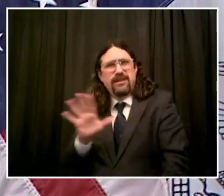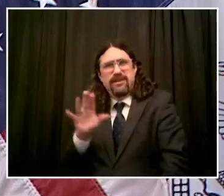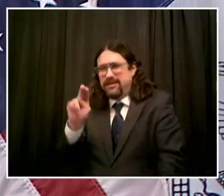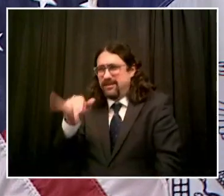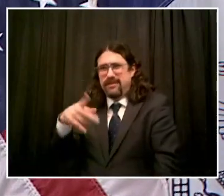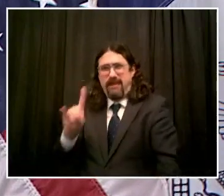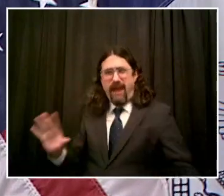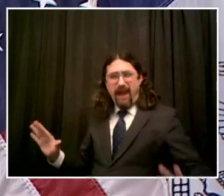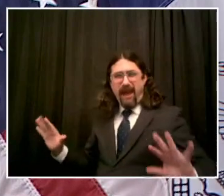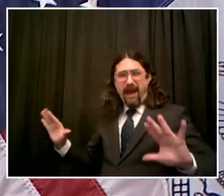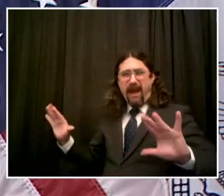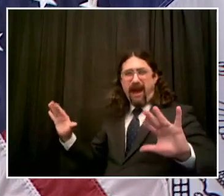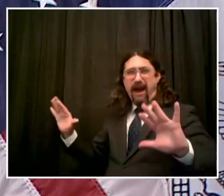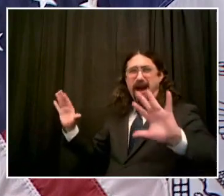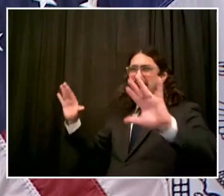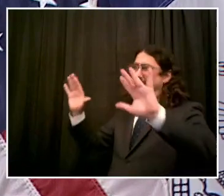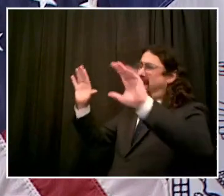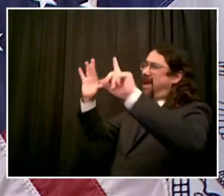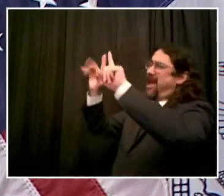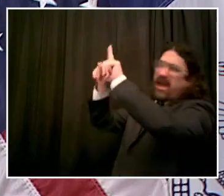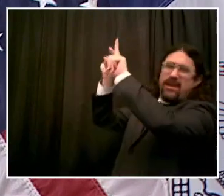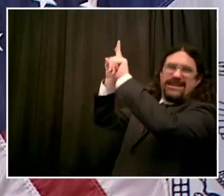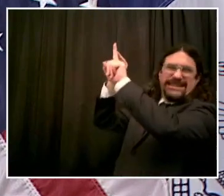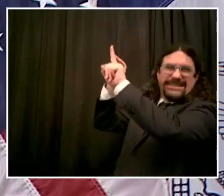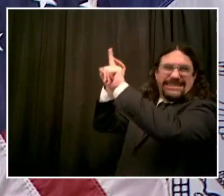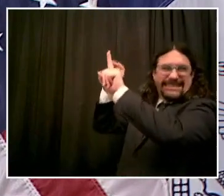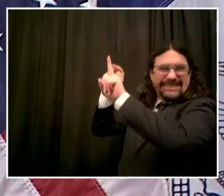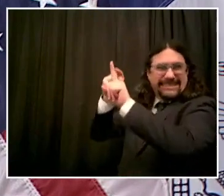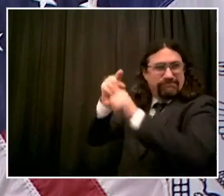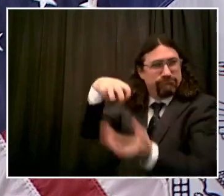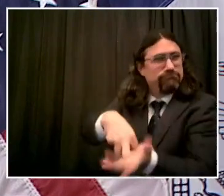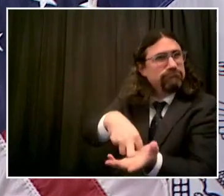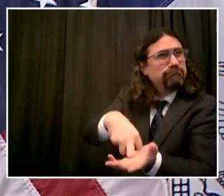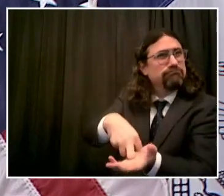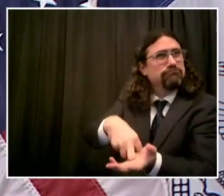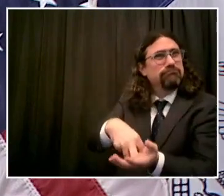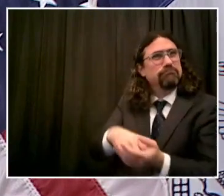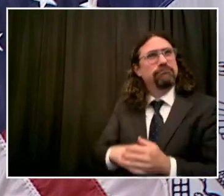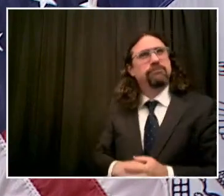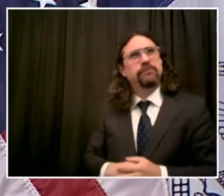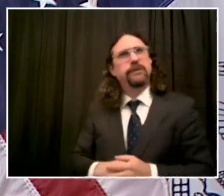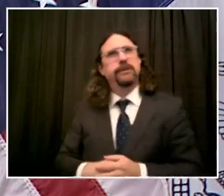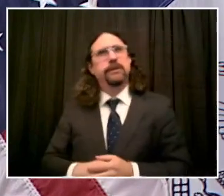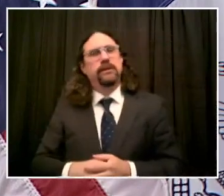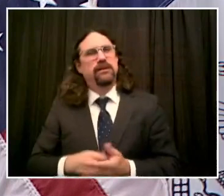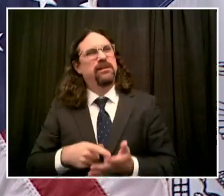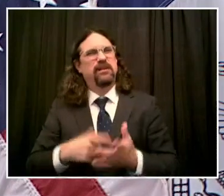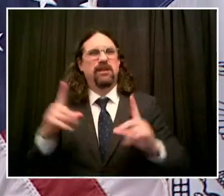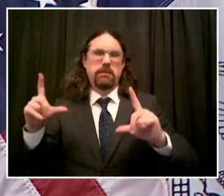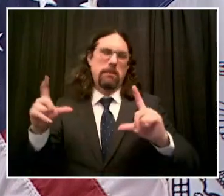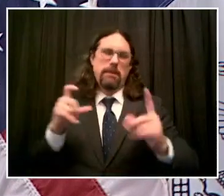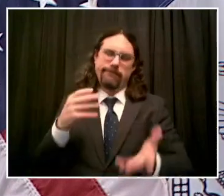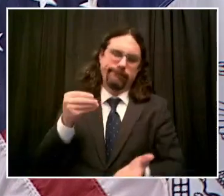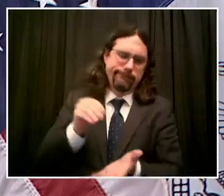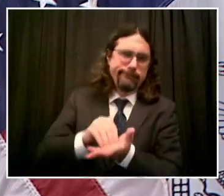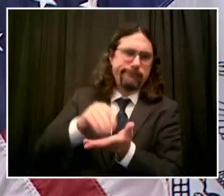CAN TAKE A KNEE WITH PROTESTERS TO SAY WE CAN WORK THIS THROUGH TOGETHER IS THE ACTUAL STORY AND THE